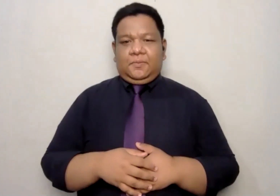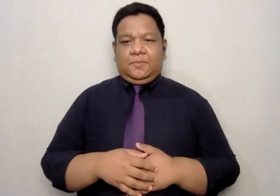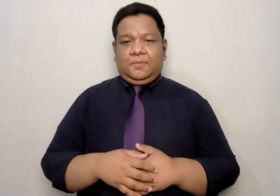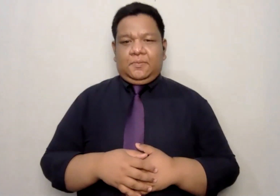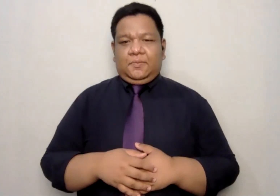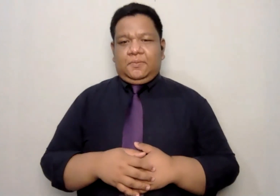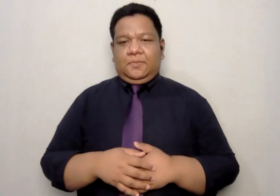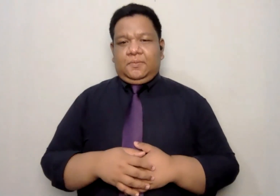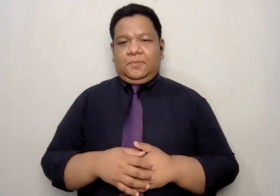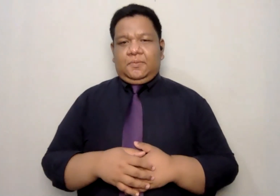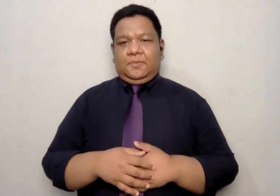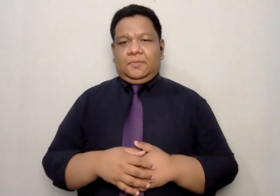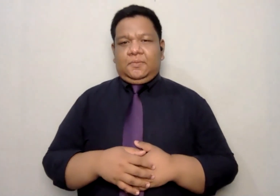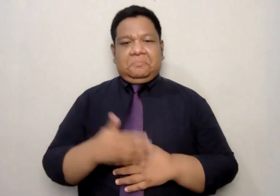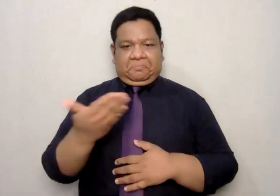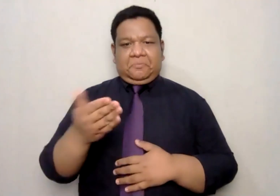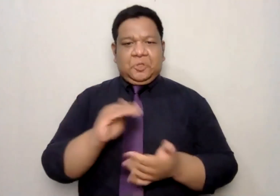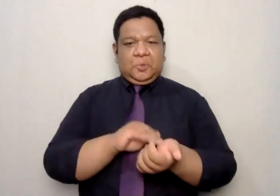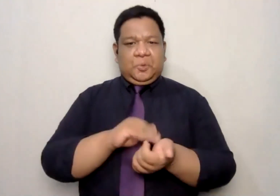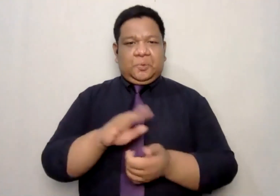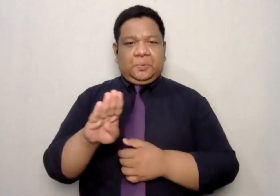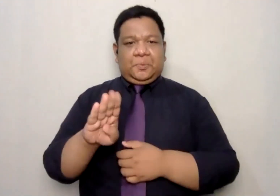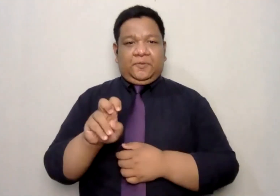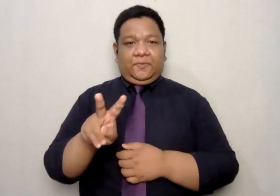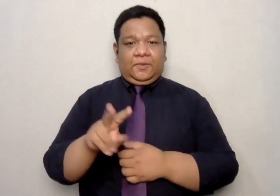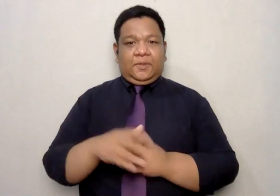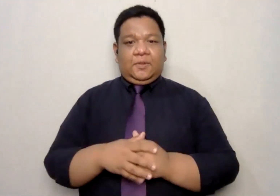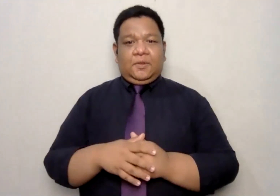Yes, Doc Beverly. We’ll just answer in general.